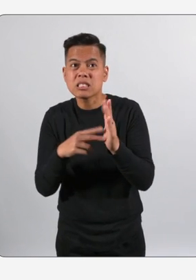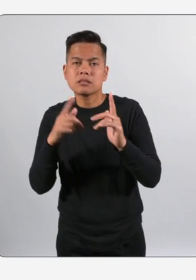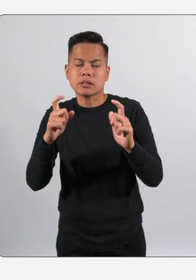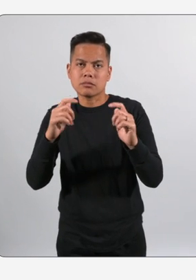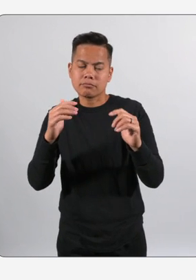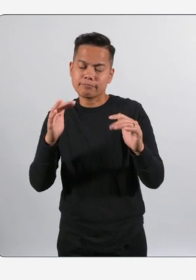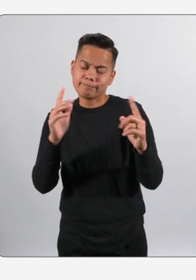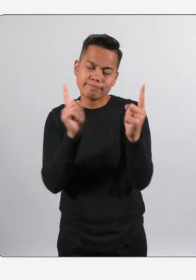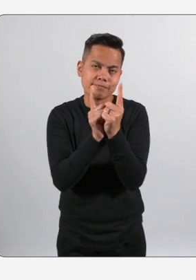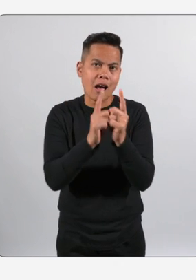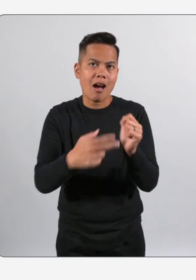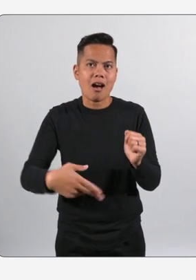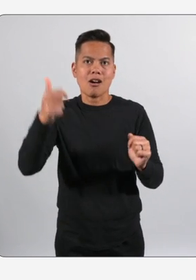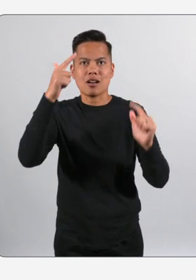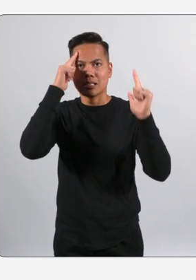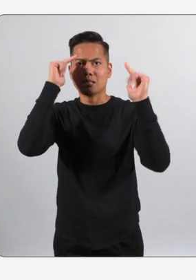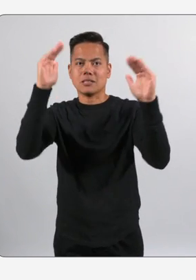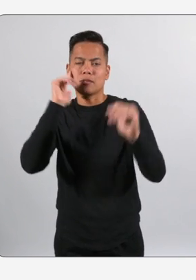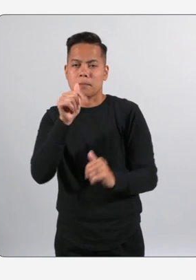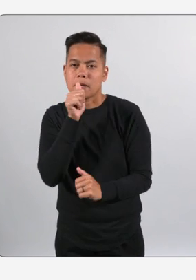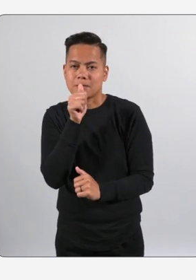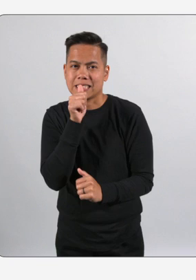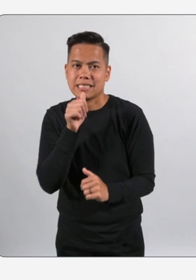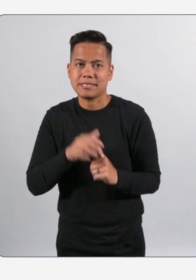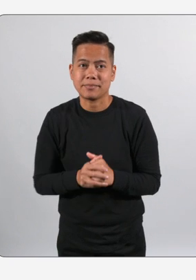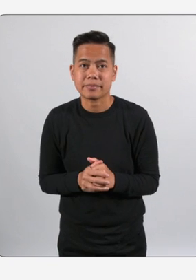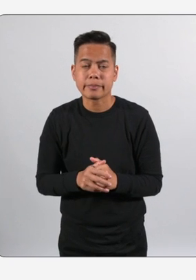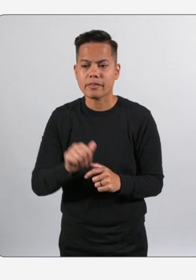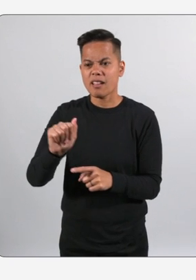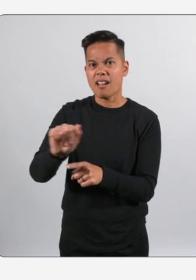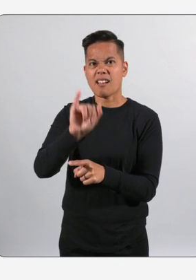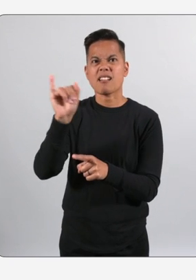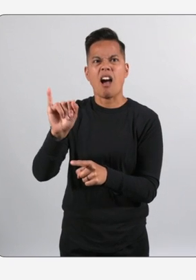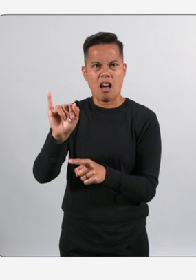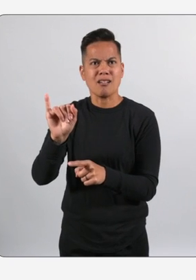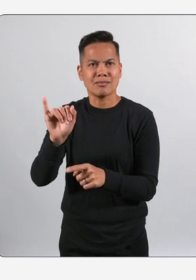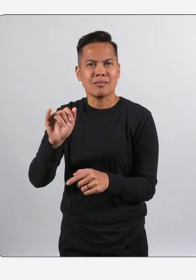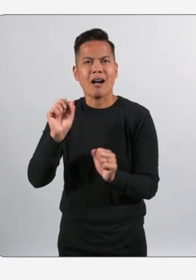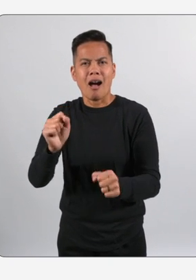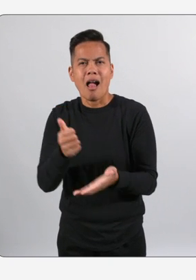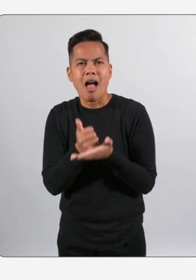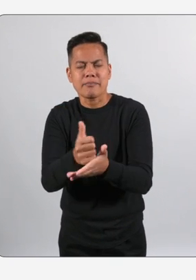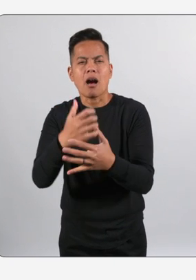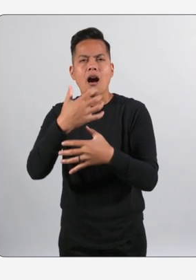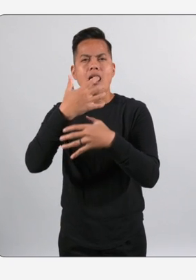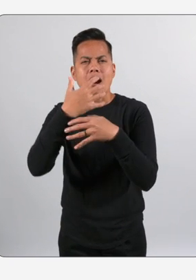AI powered insights and measurement give you confidence that you're spending every dollar effectively.